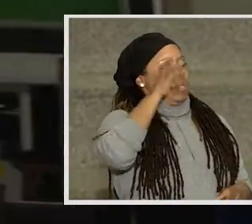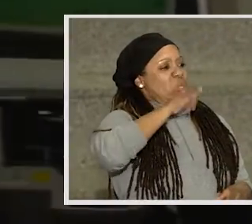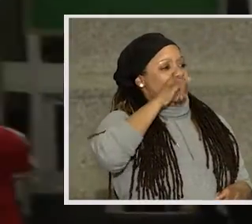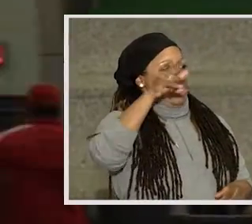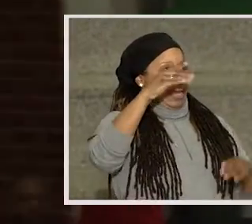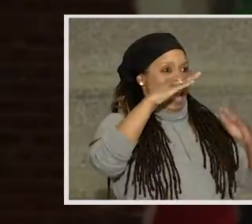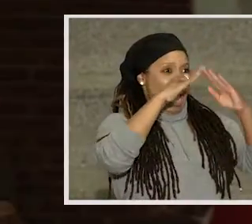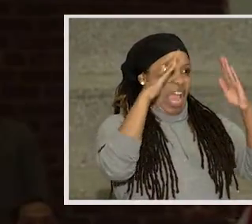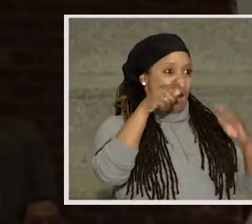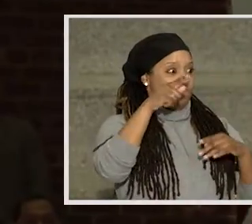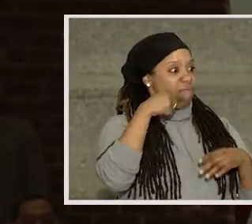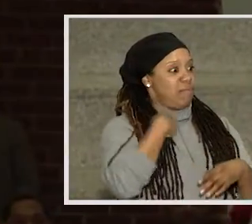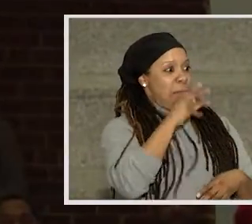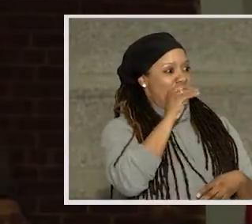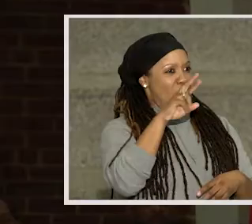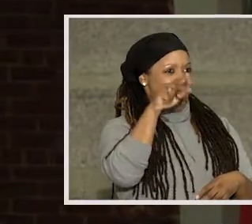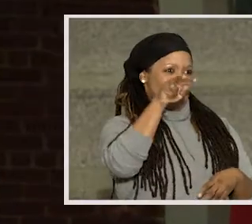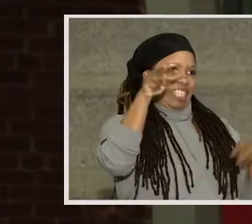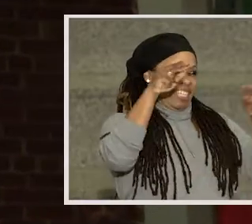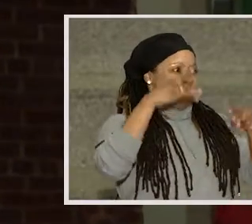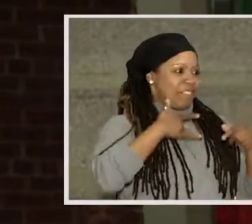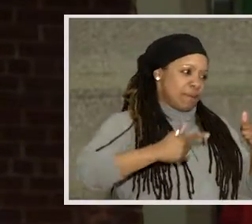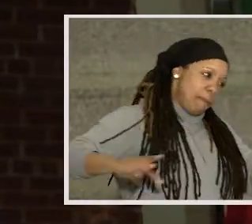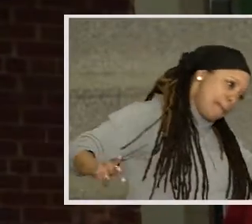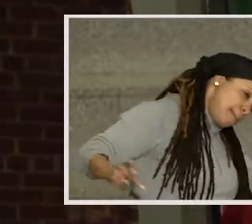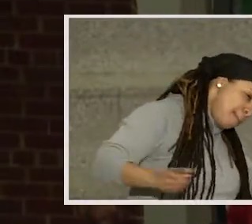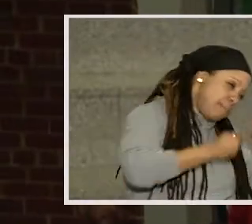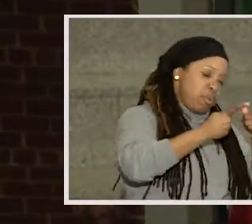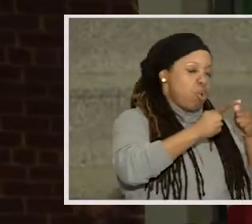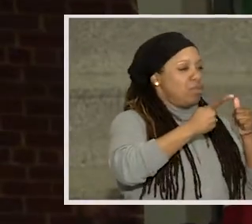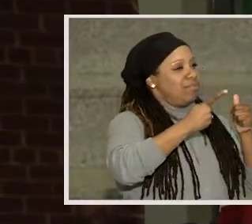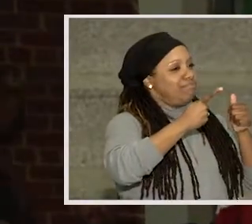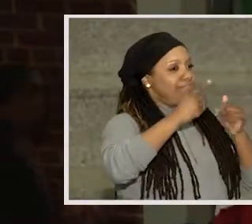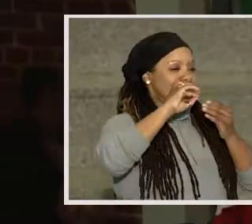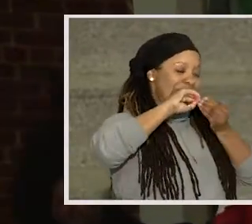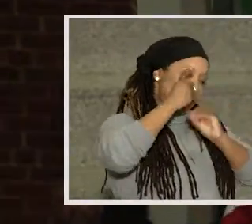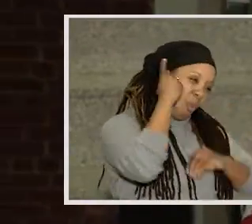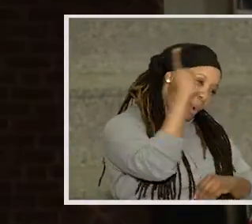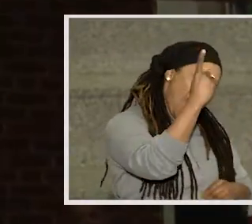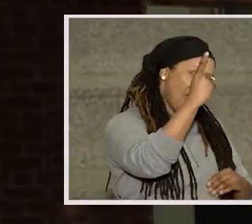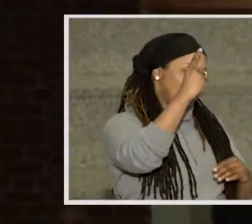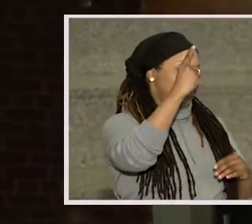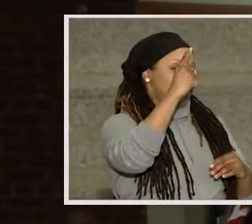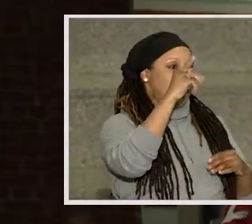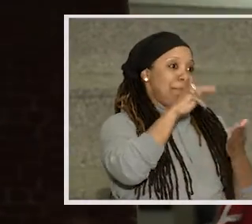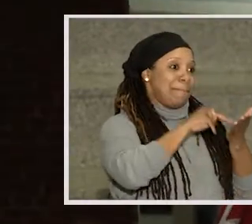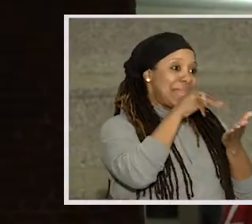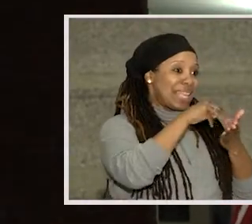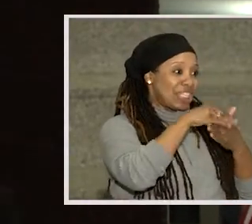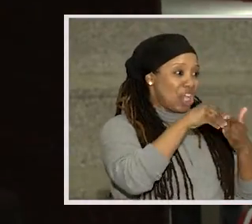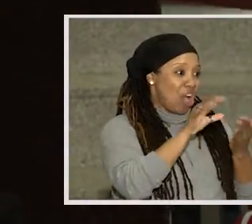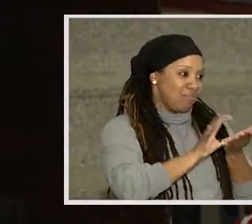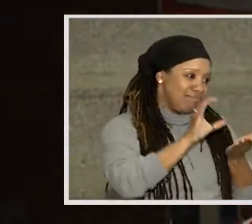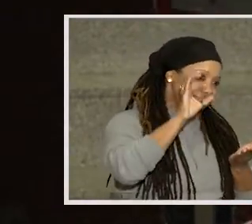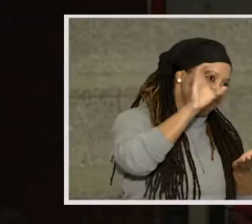NOT ONLY COMMIT $100 MILLION BUT TO ACTUALLY INVEST $100 MILLION A YEAR IN AFFORDABLE HOUSING AND YOU KNOW WHAT?